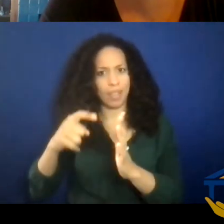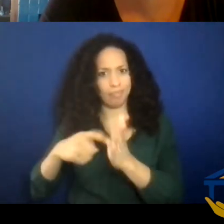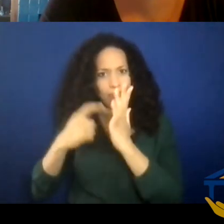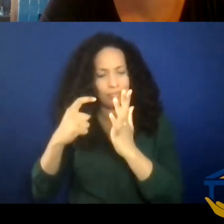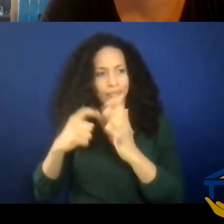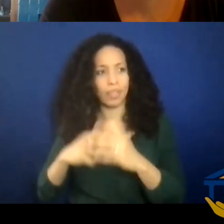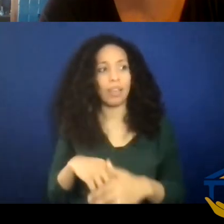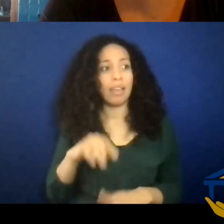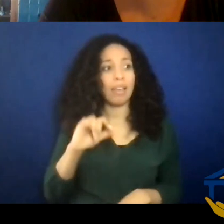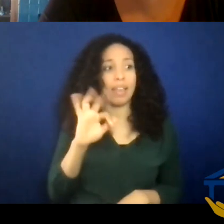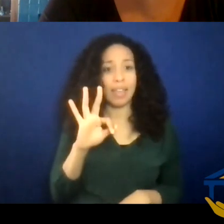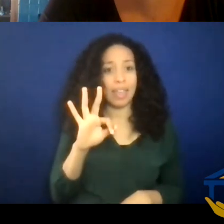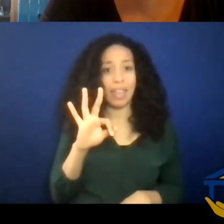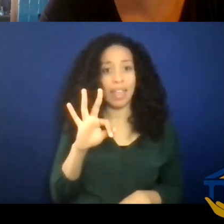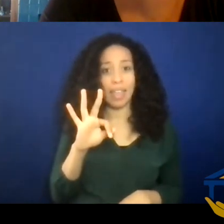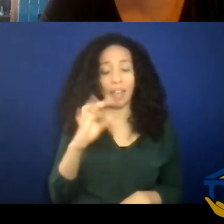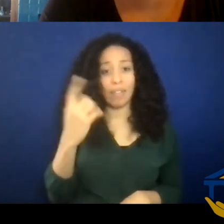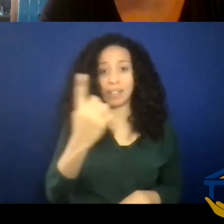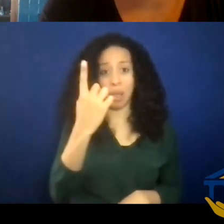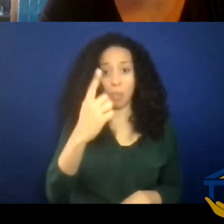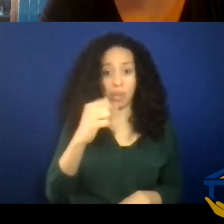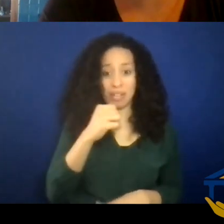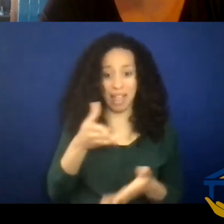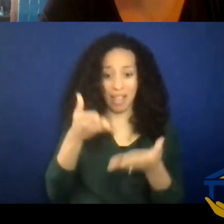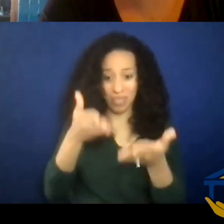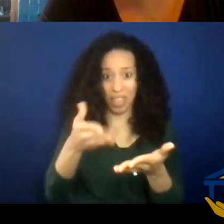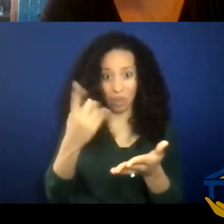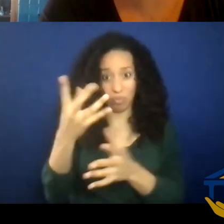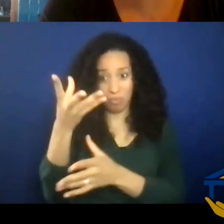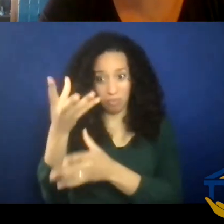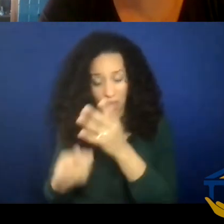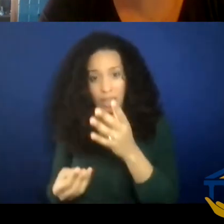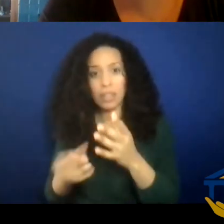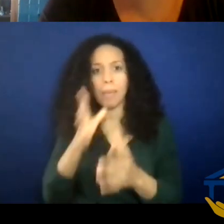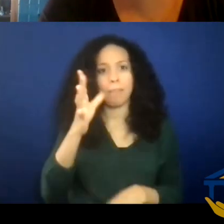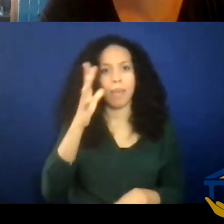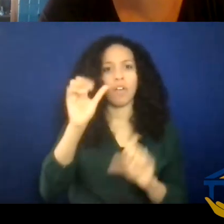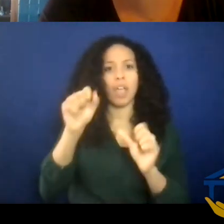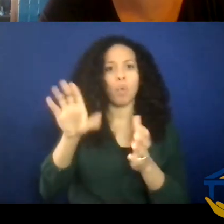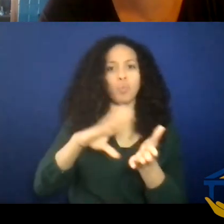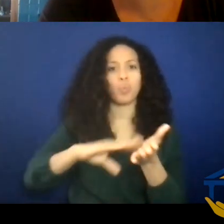a parent has to waive that. And it's important for you as a parent to know that you